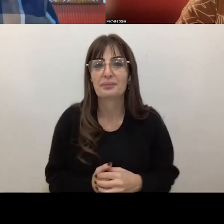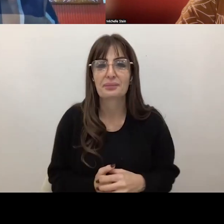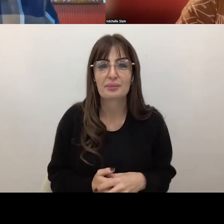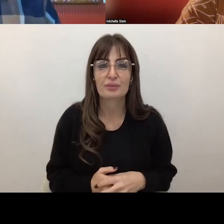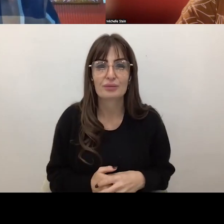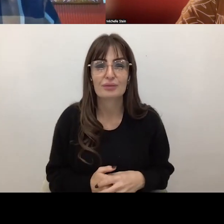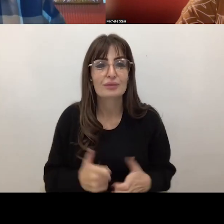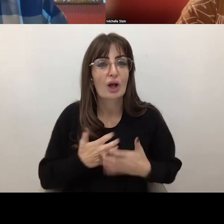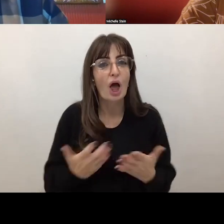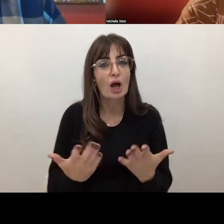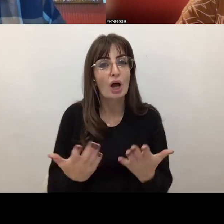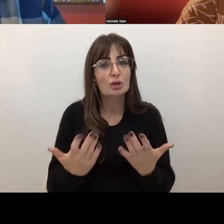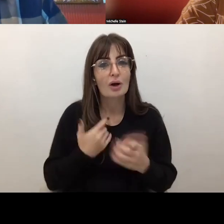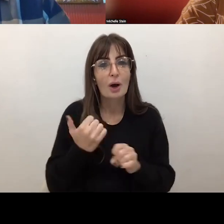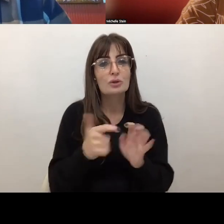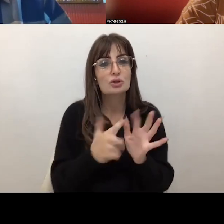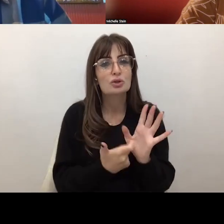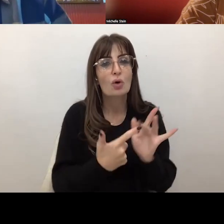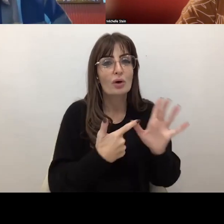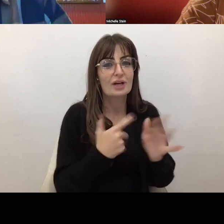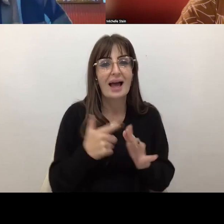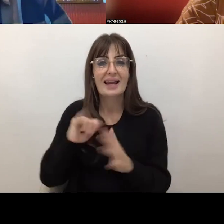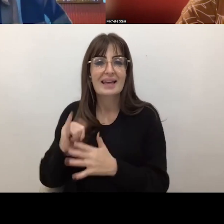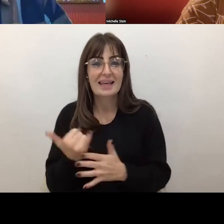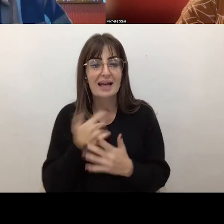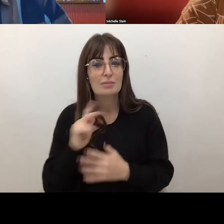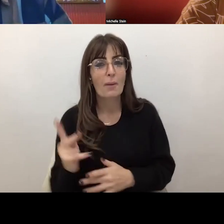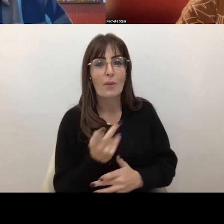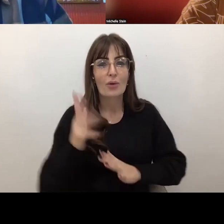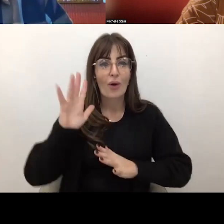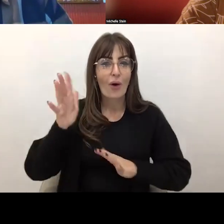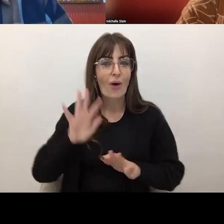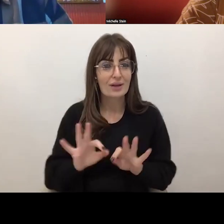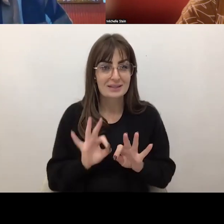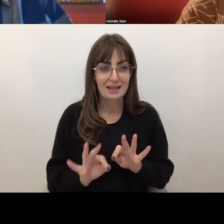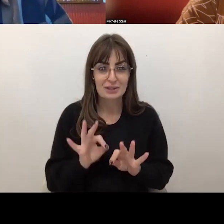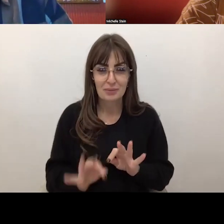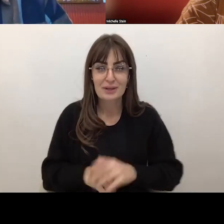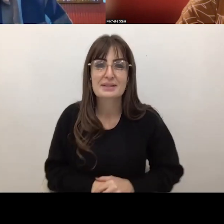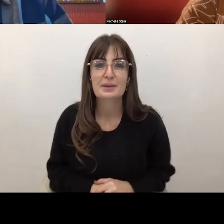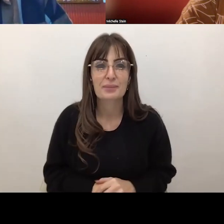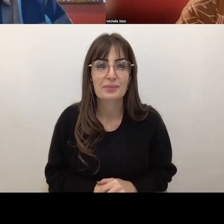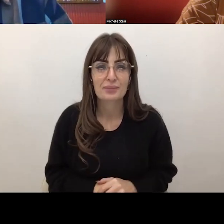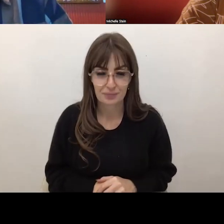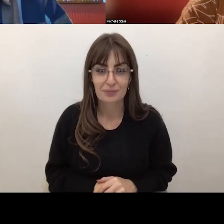like to welcome George and Yasmin, our wonderful Auslan interpreters that will be